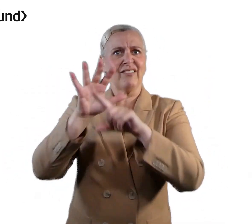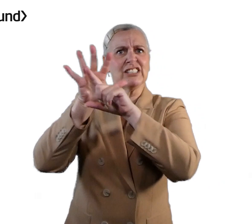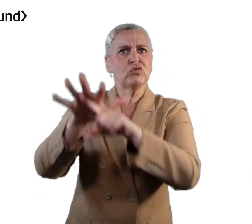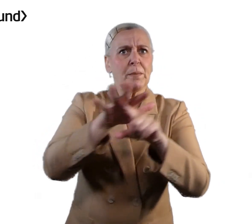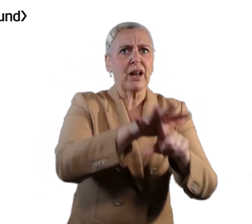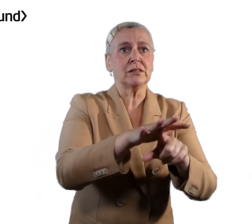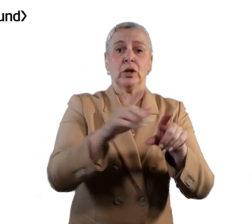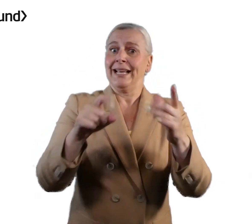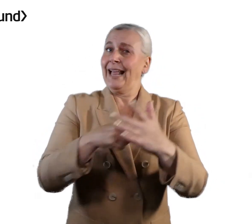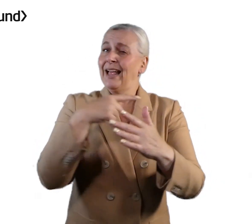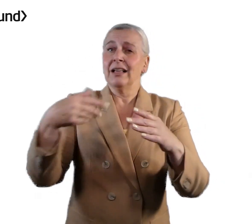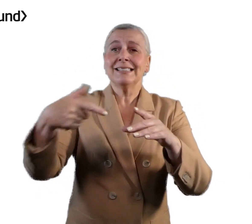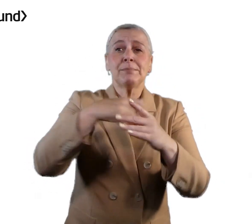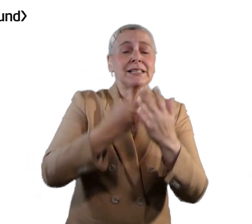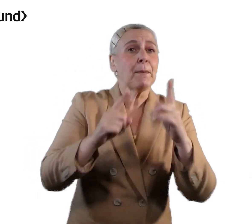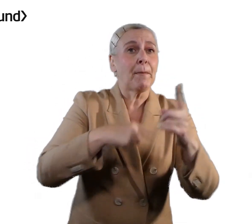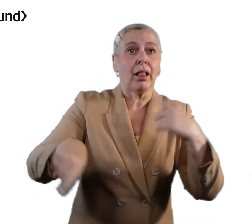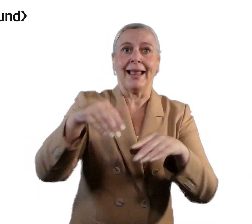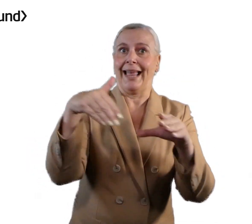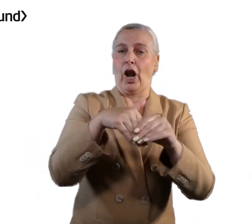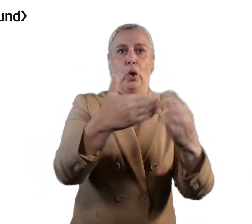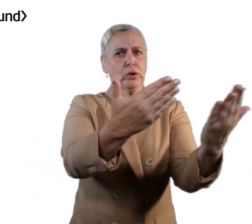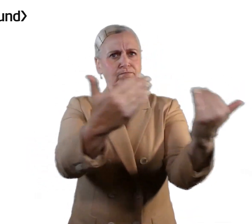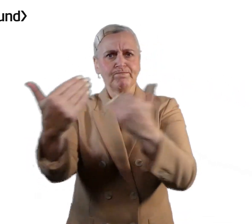including Disabled people.